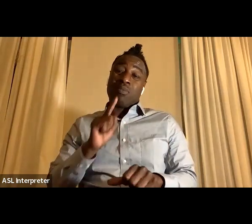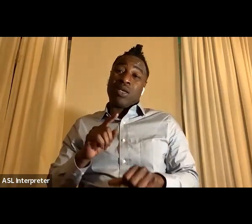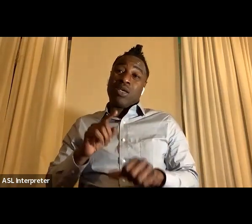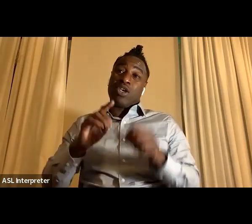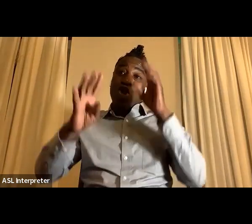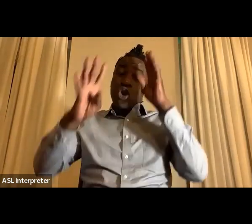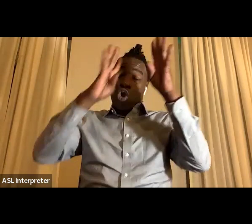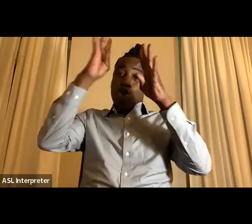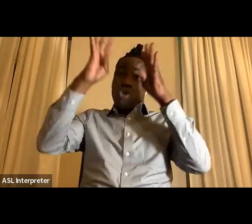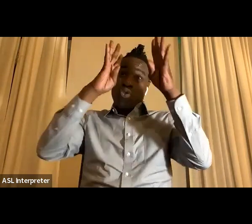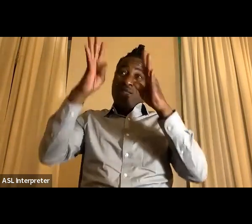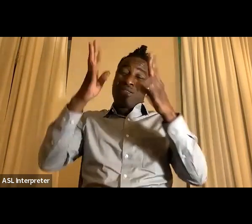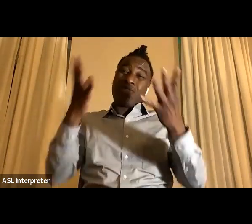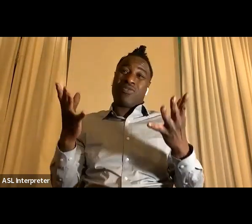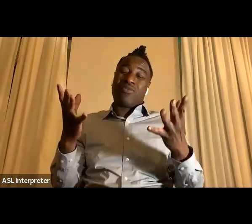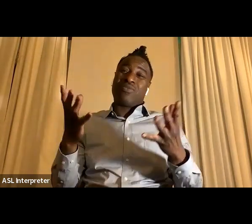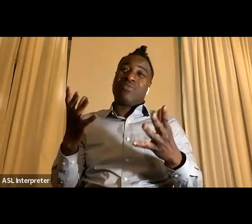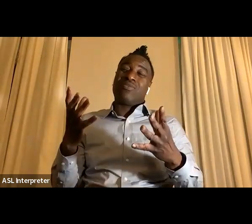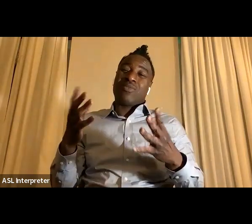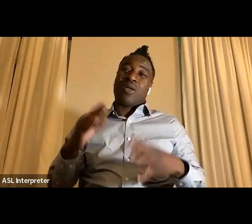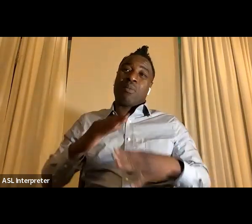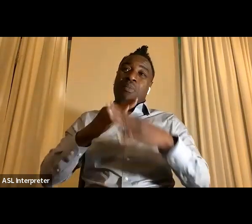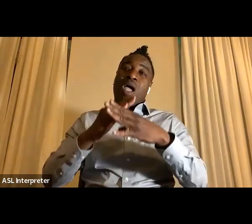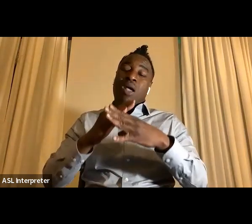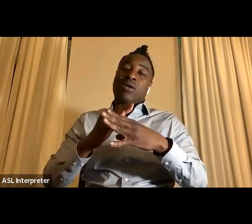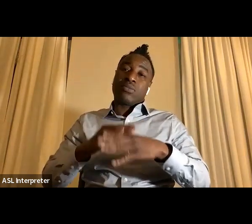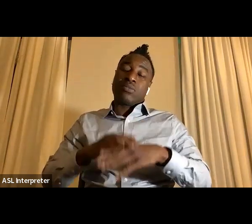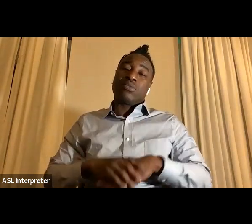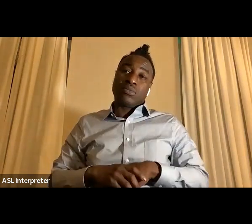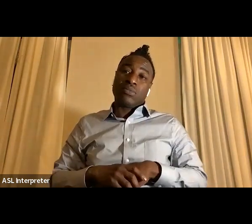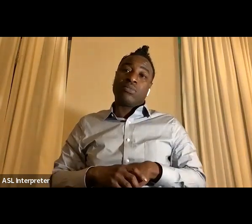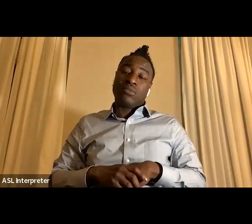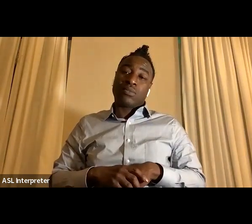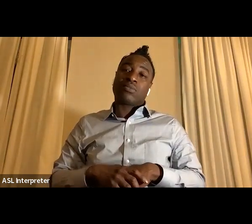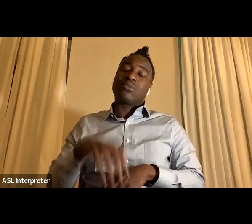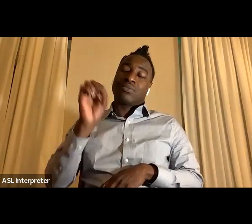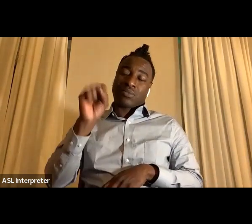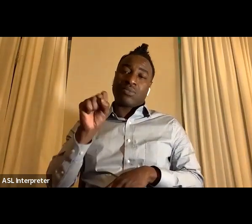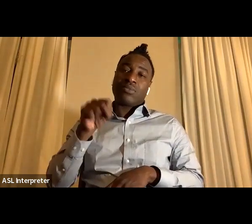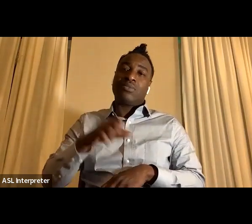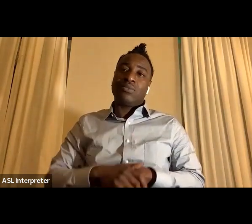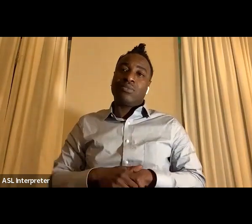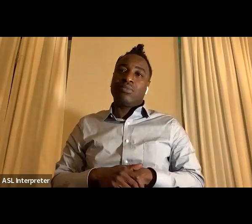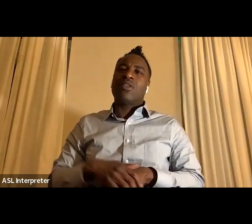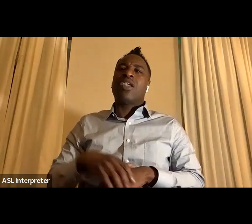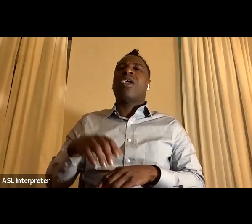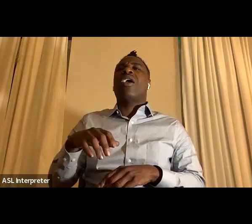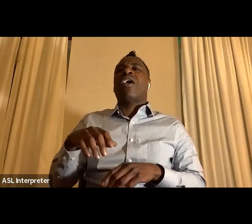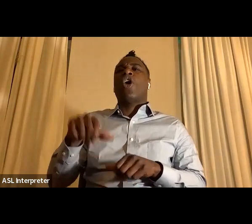You this mentality. So yeah, I feel like social media definitely has a big role to play in that,